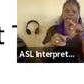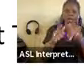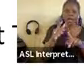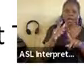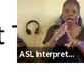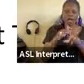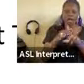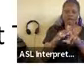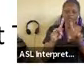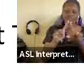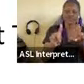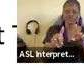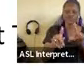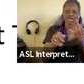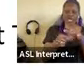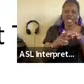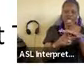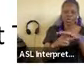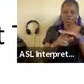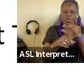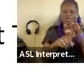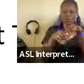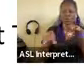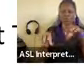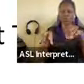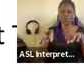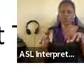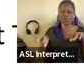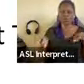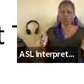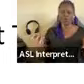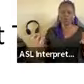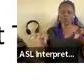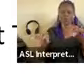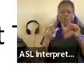testing and vaccination sites, and continuing to do ongoing outreach,